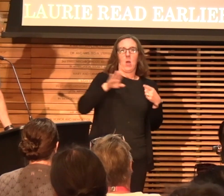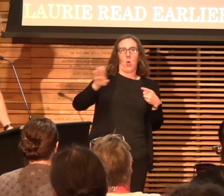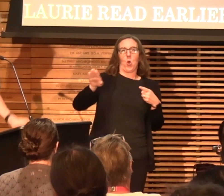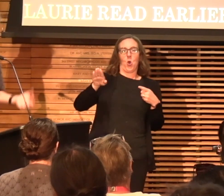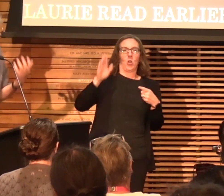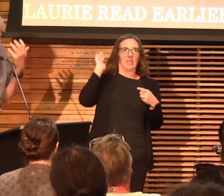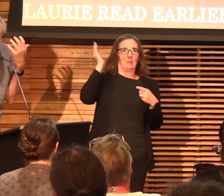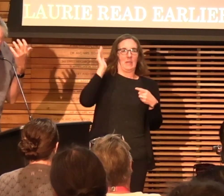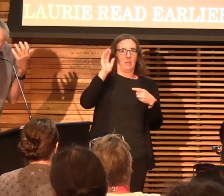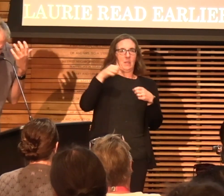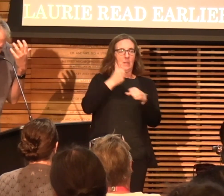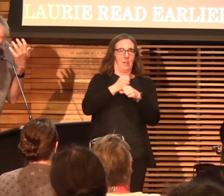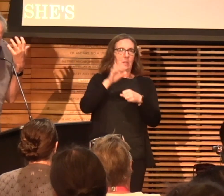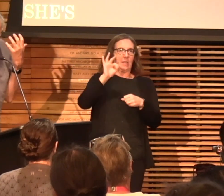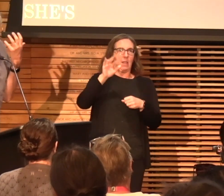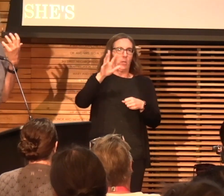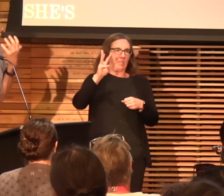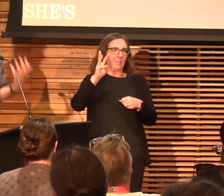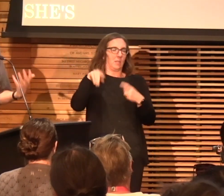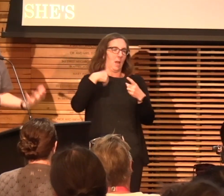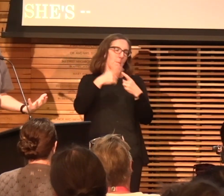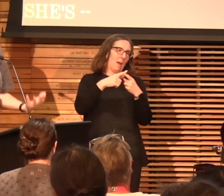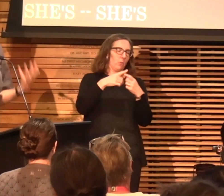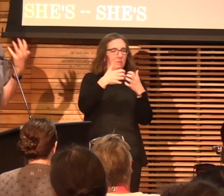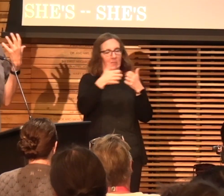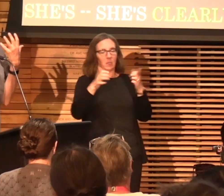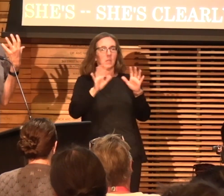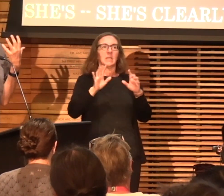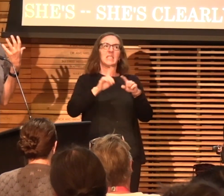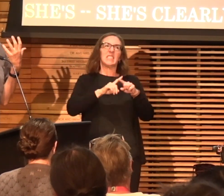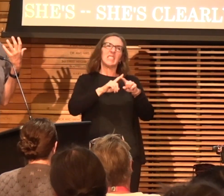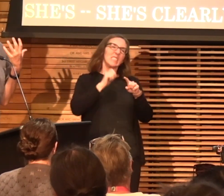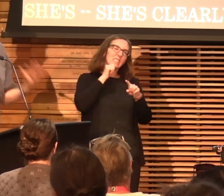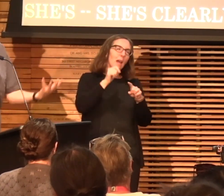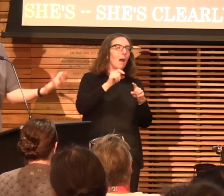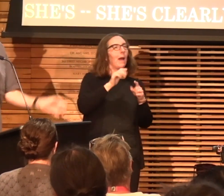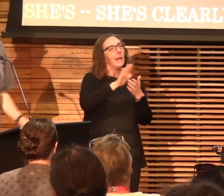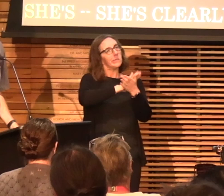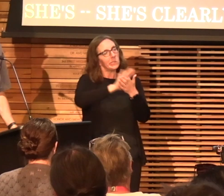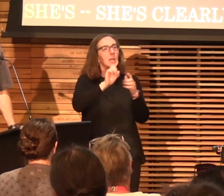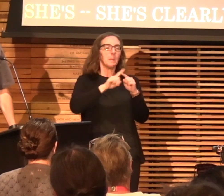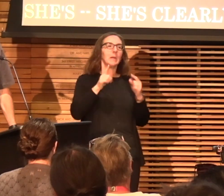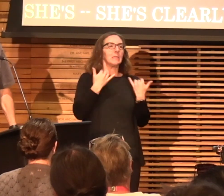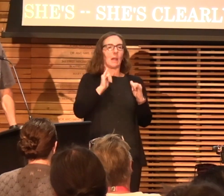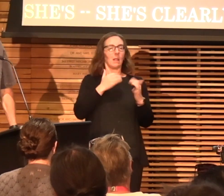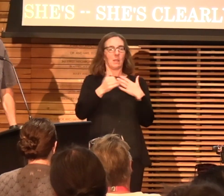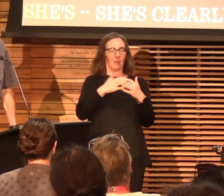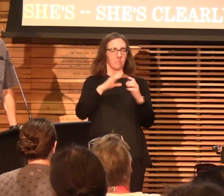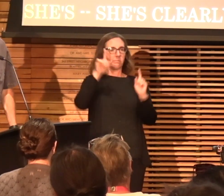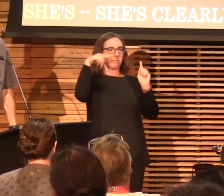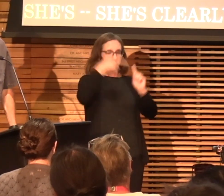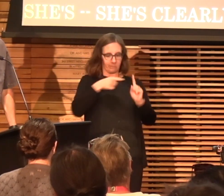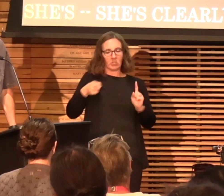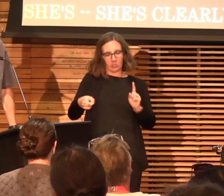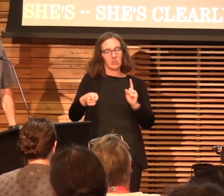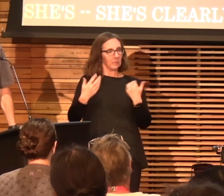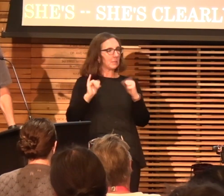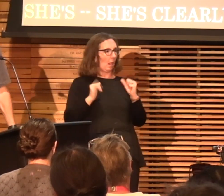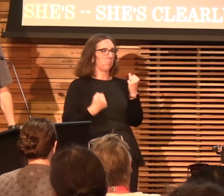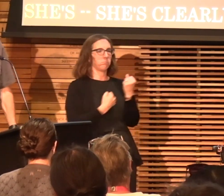But she's clearly a communist sympathizer and a fellow traveler.